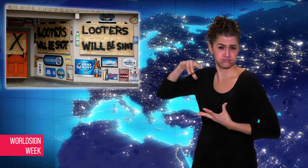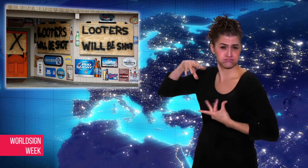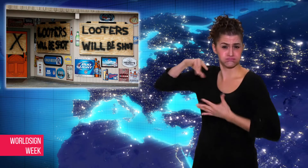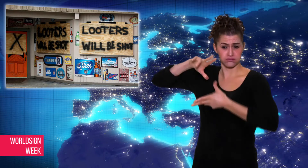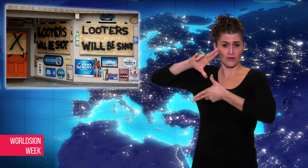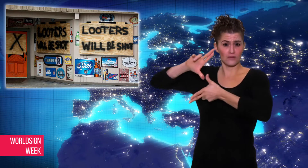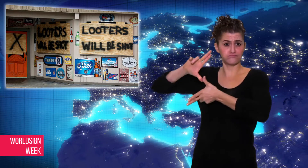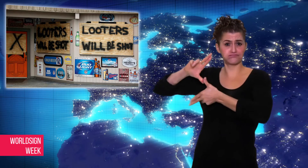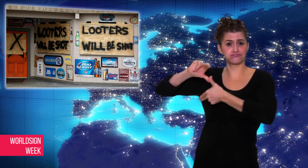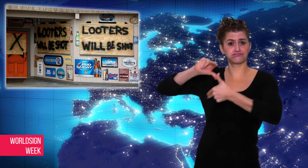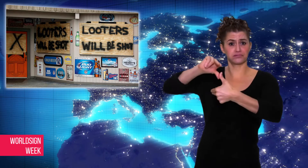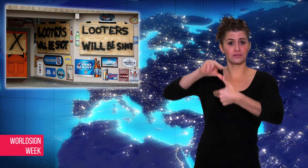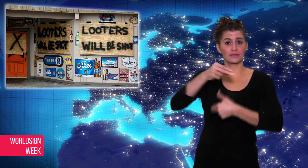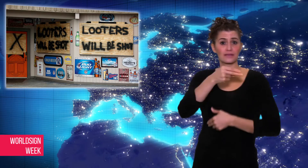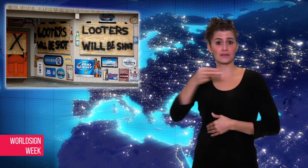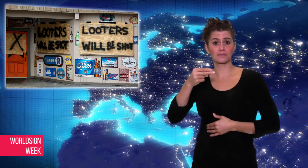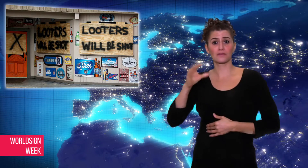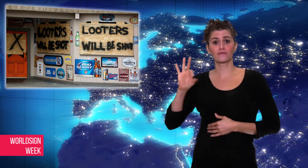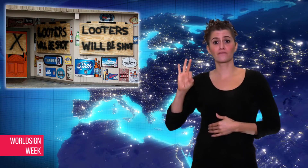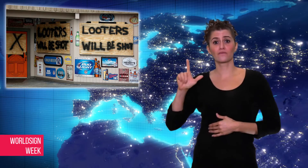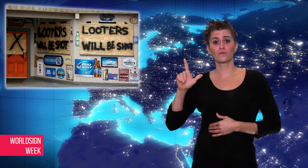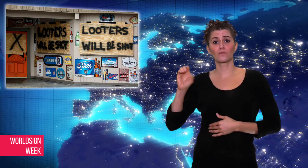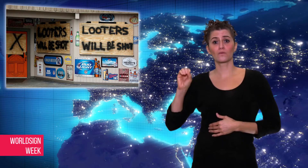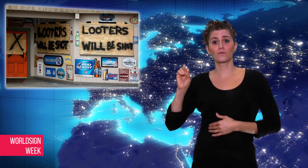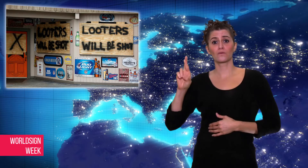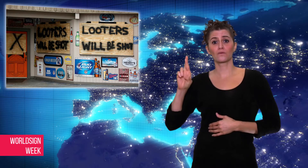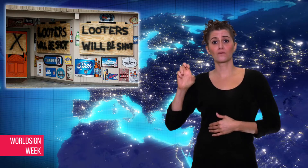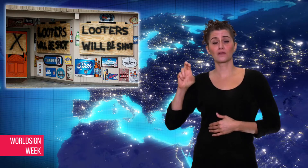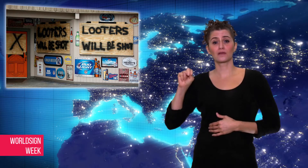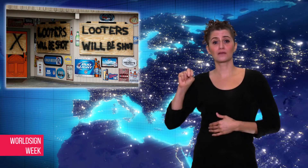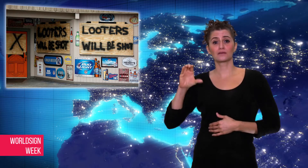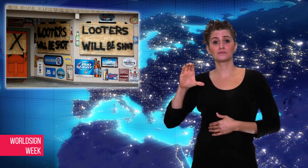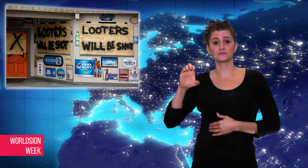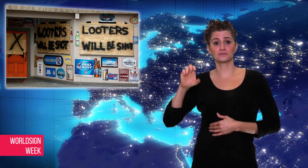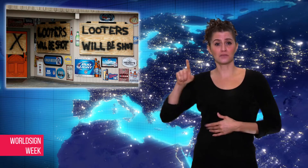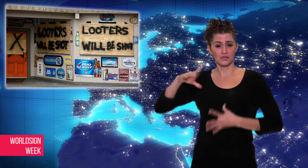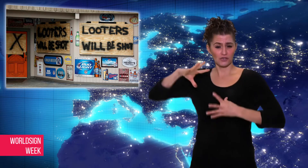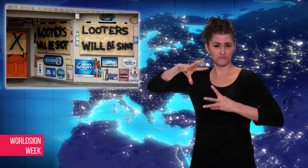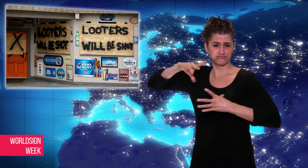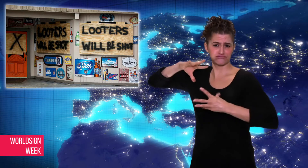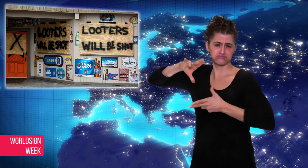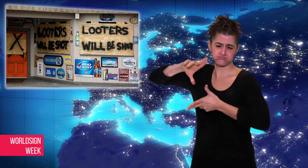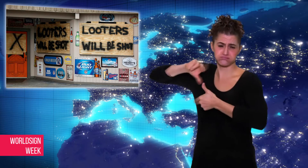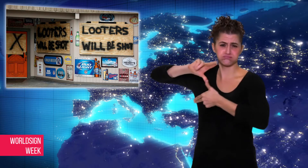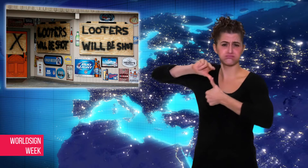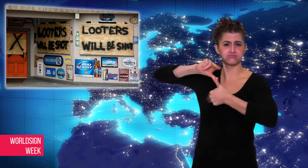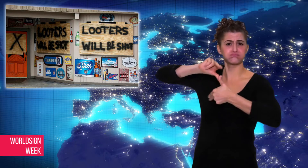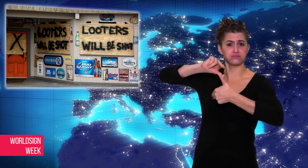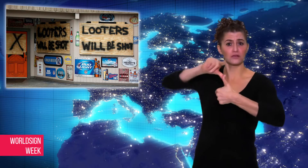descended on the states of North and